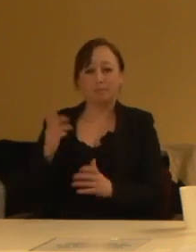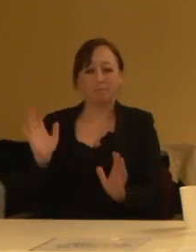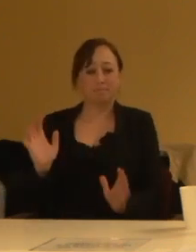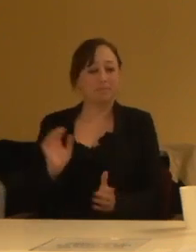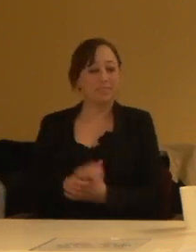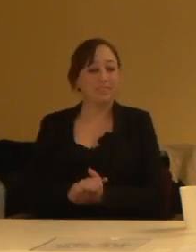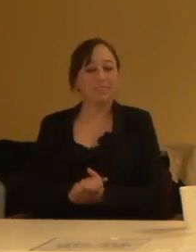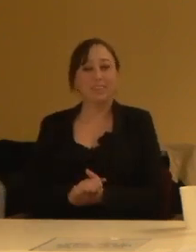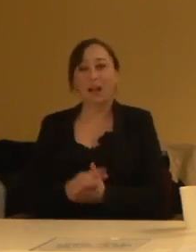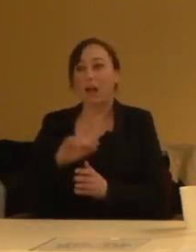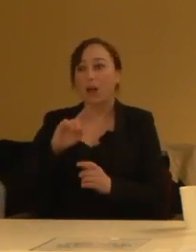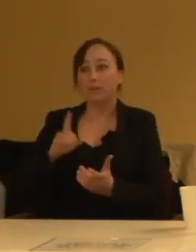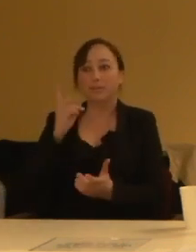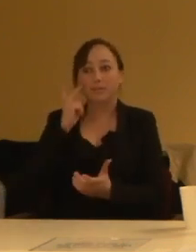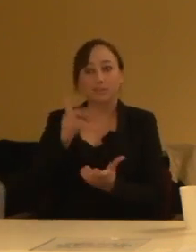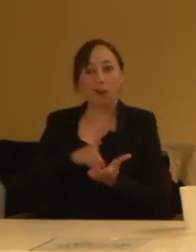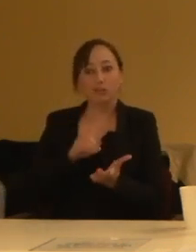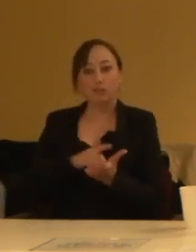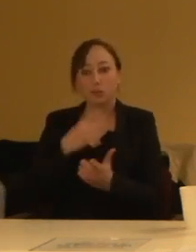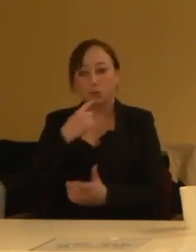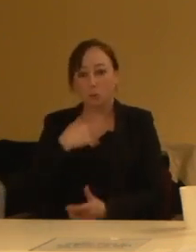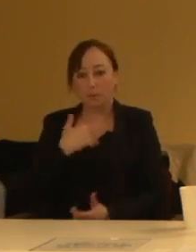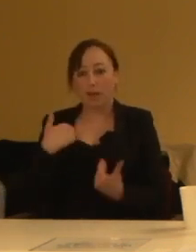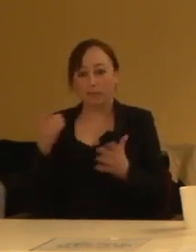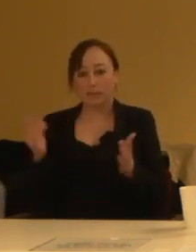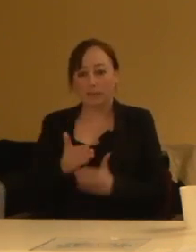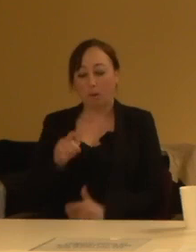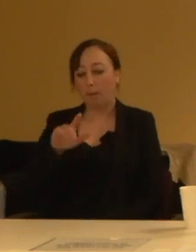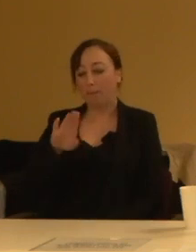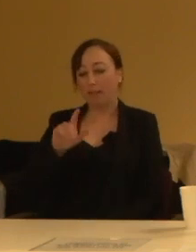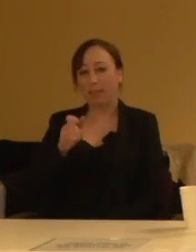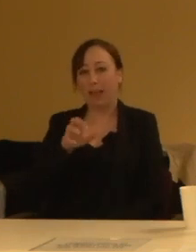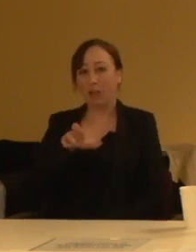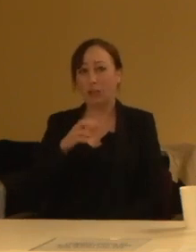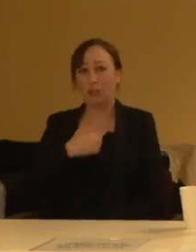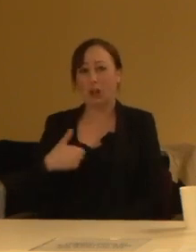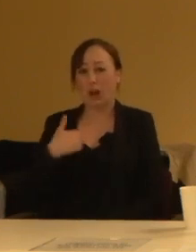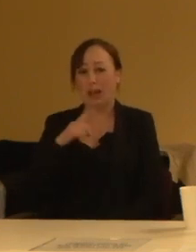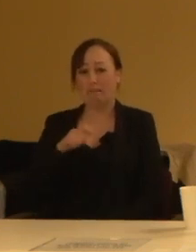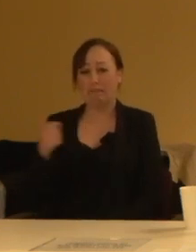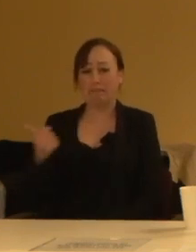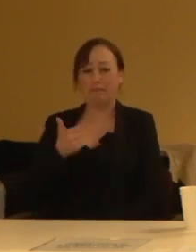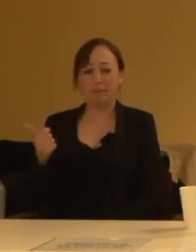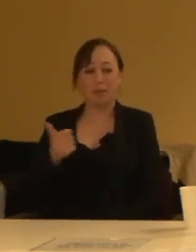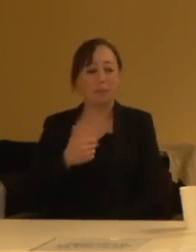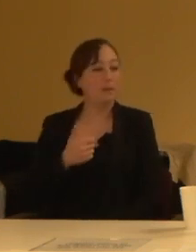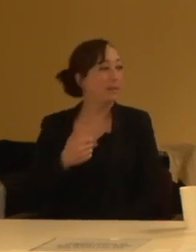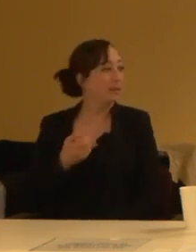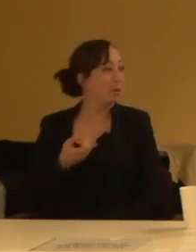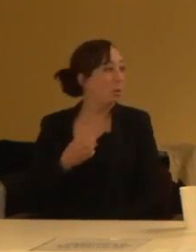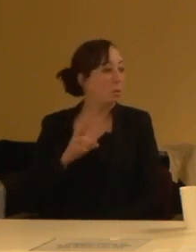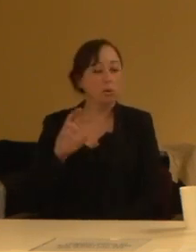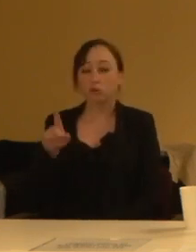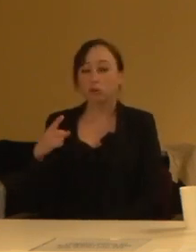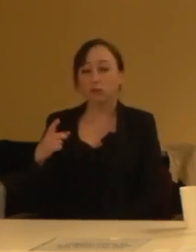I went to a doctor. I'm so sorry. Or you can just, you know,